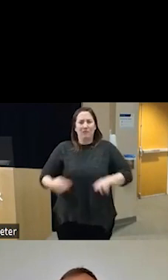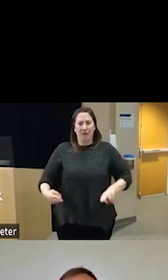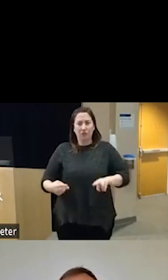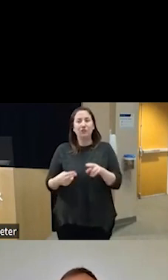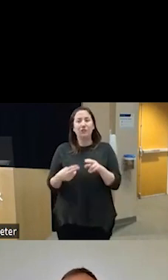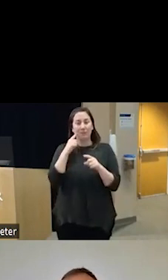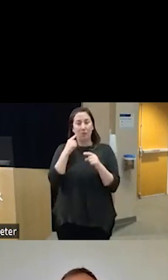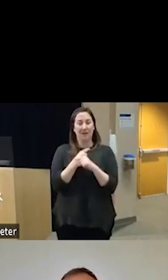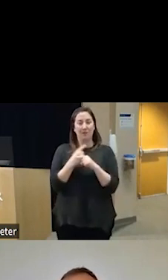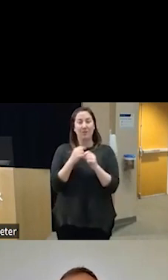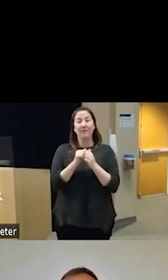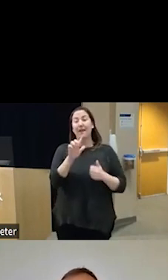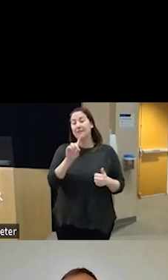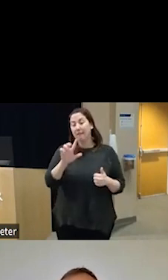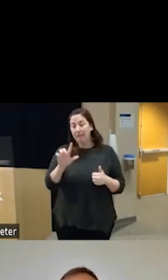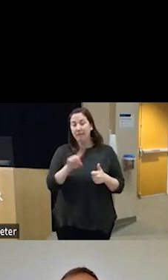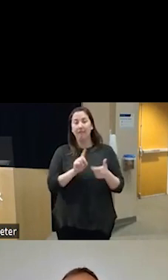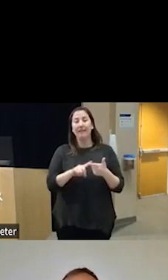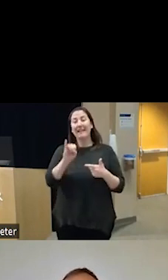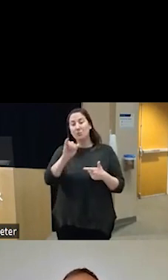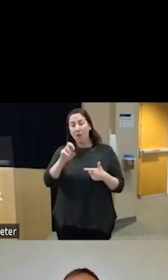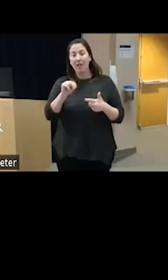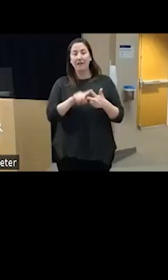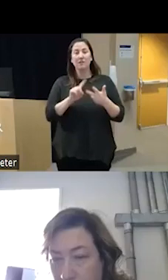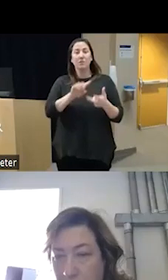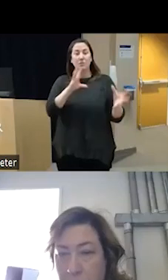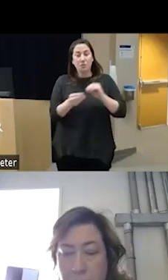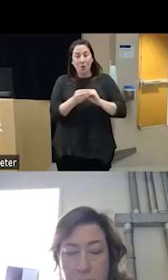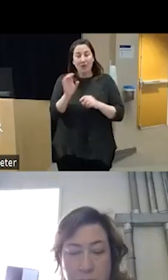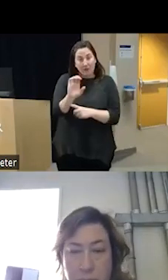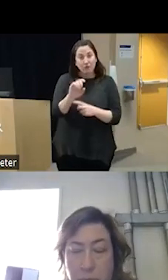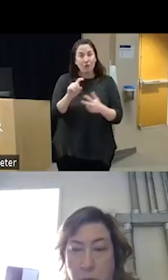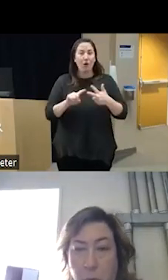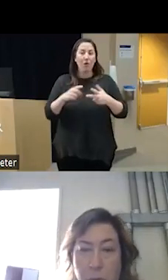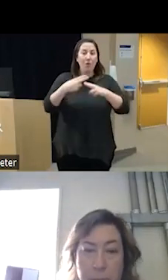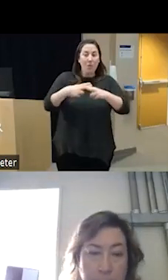LDL cholesterol insulin, total cholesterol weight and triglycerides.